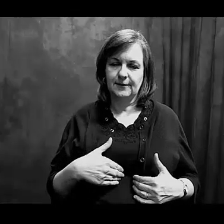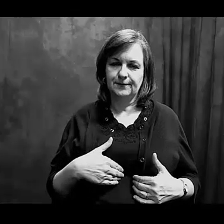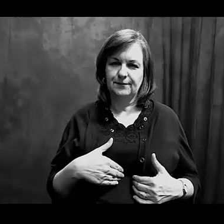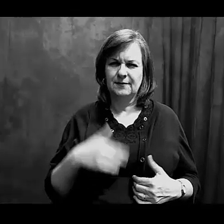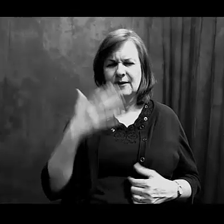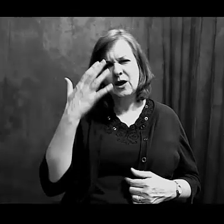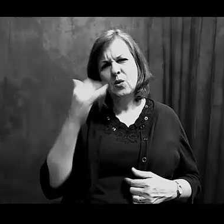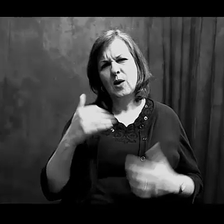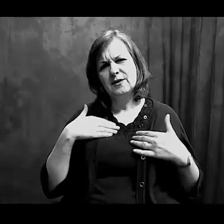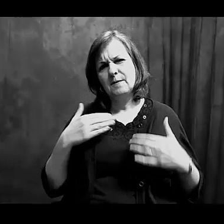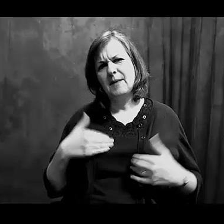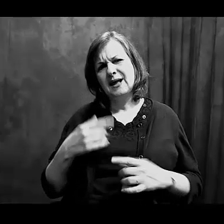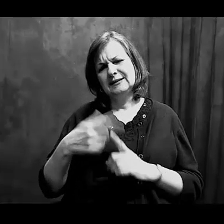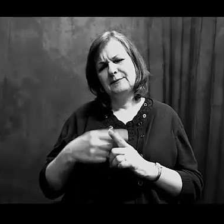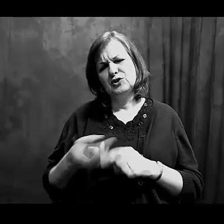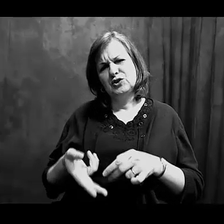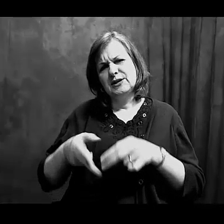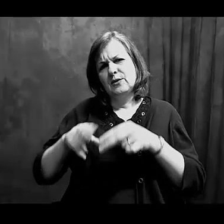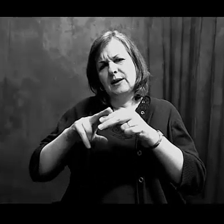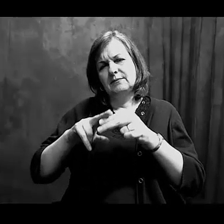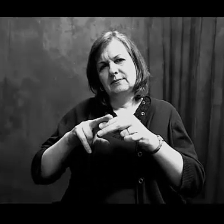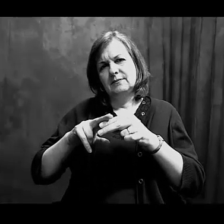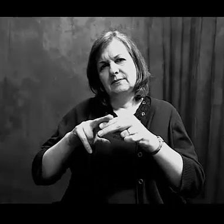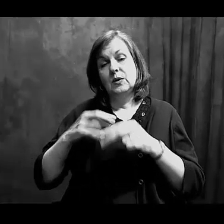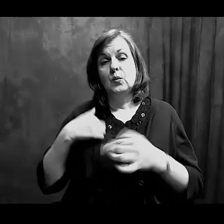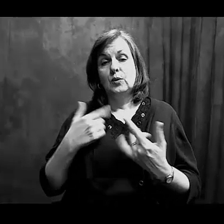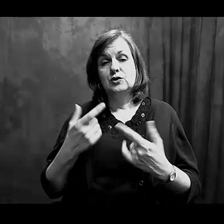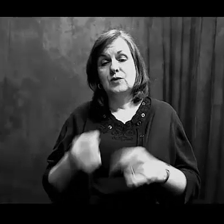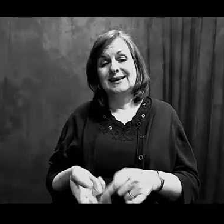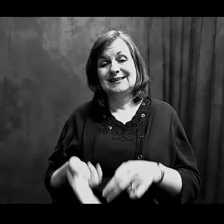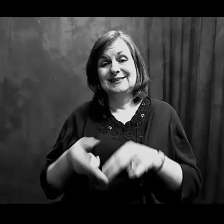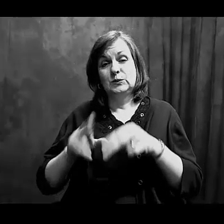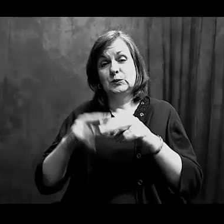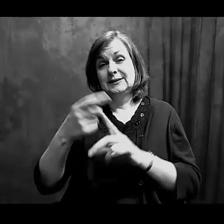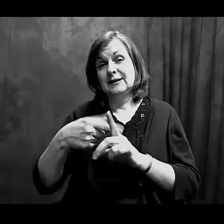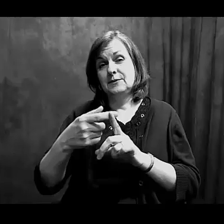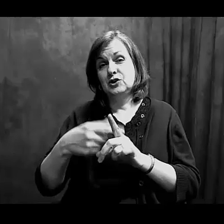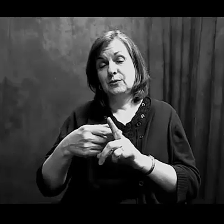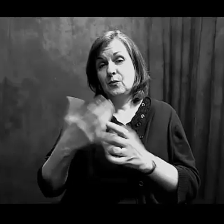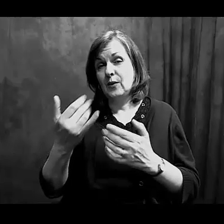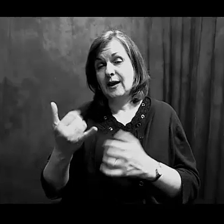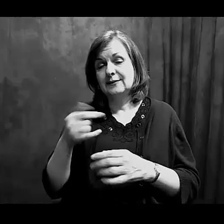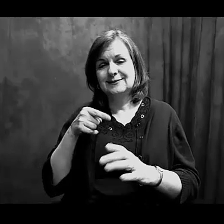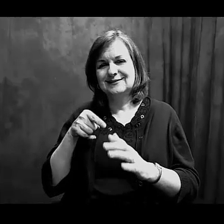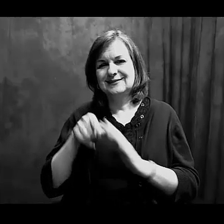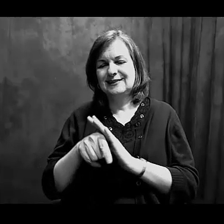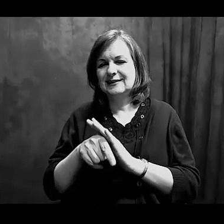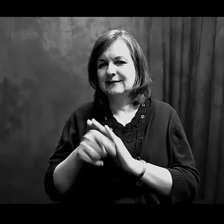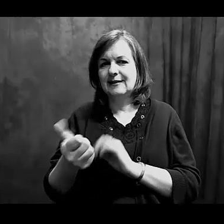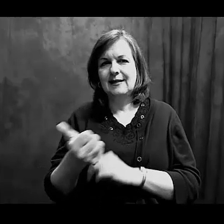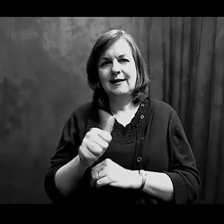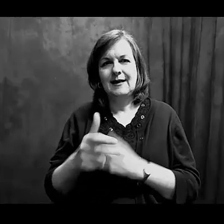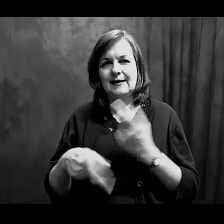the fever is because we're trying to increase the temperature of your body to kill